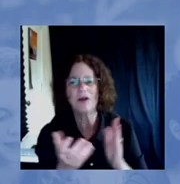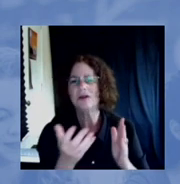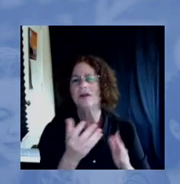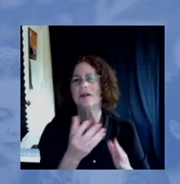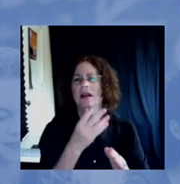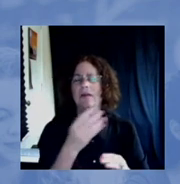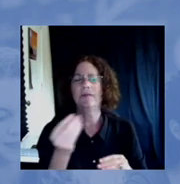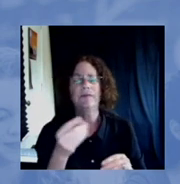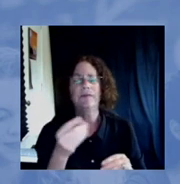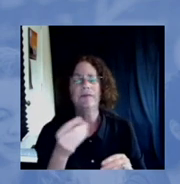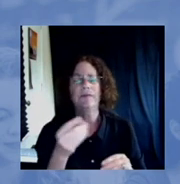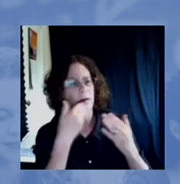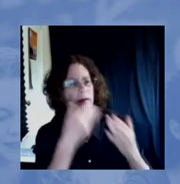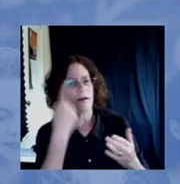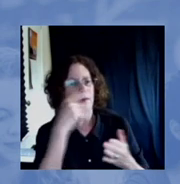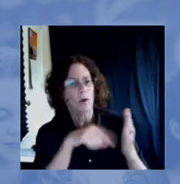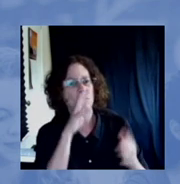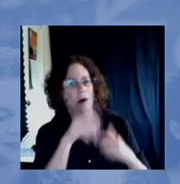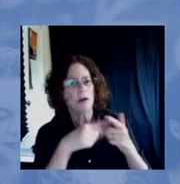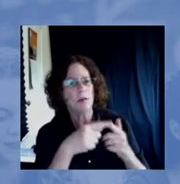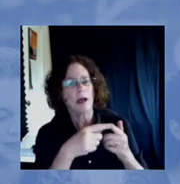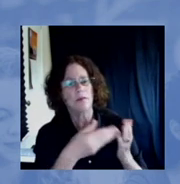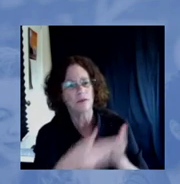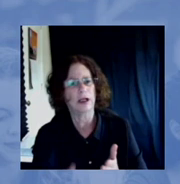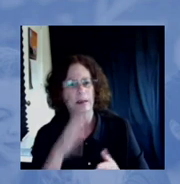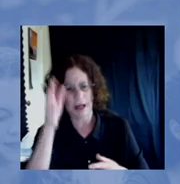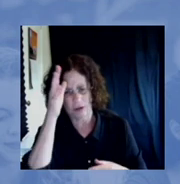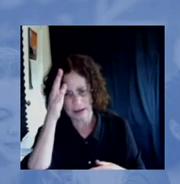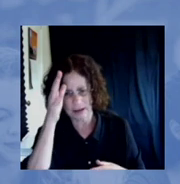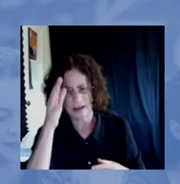WHAT YOU TALKED ABOUT BRINGING PARENTS AND I REMEMBER AS A PRINCIPAL, YOU PUT MY PRINCIPAL